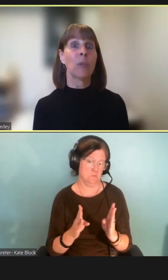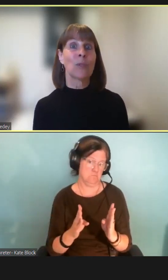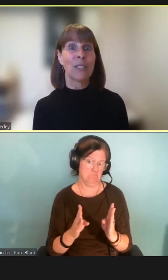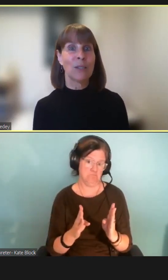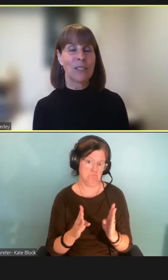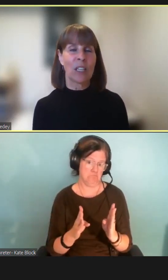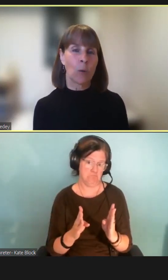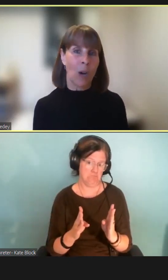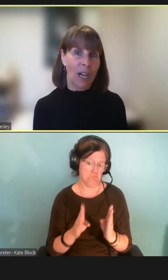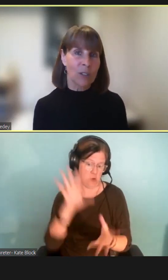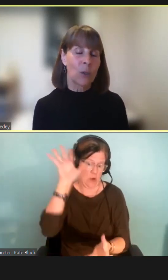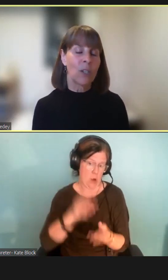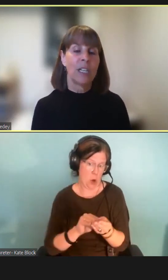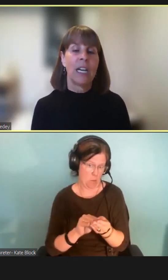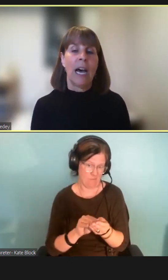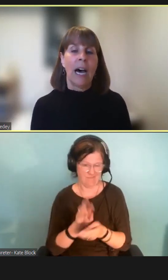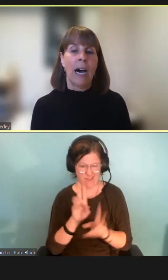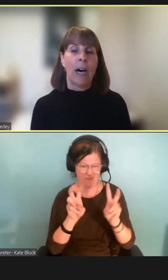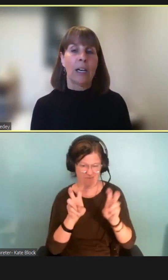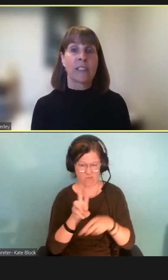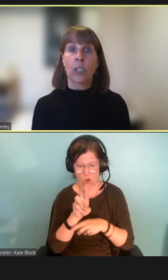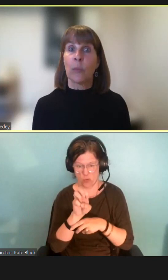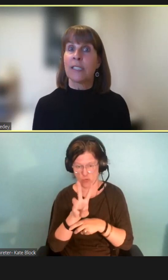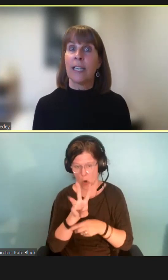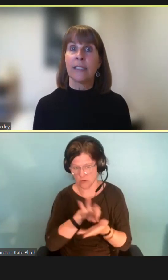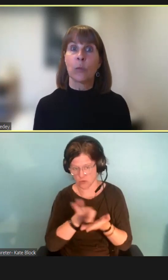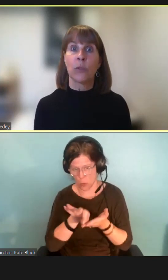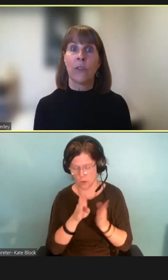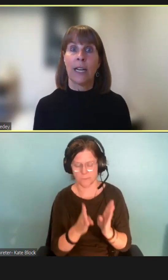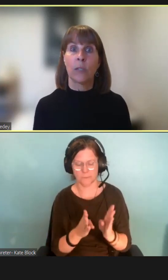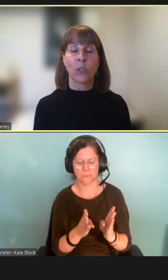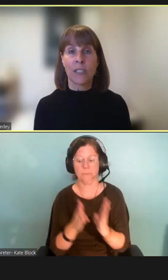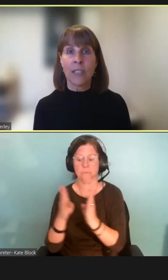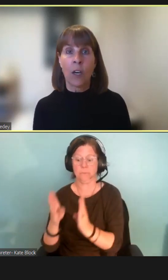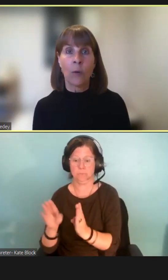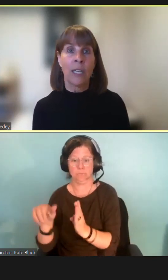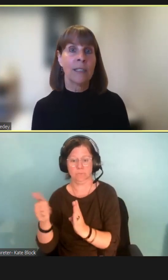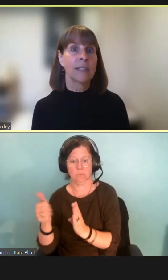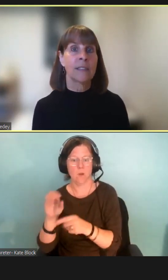skills and get a raw score uh some of the tests provide percentile ranks some